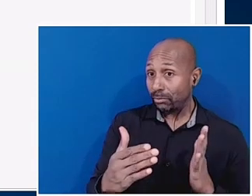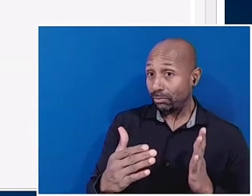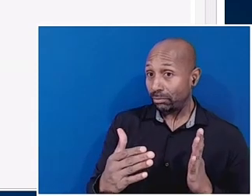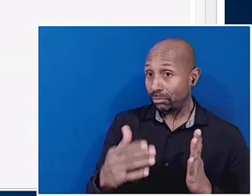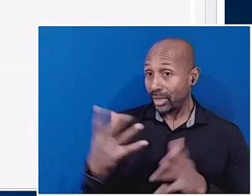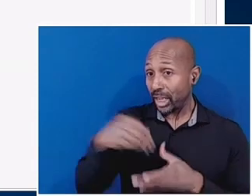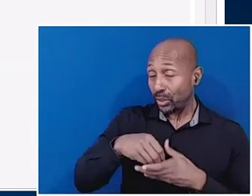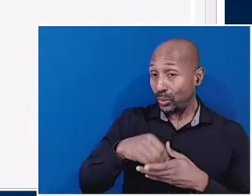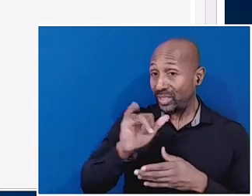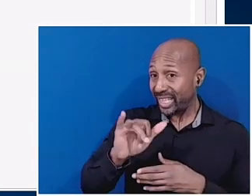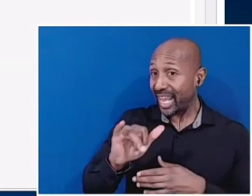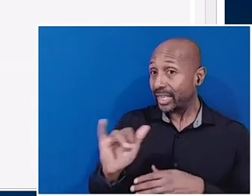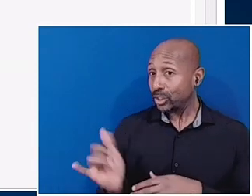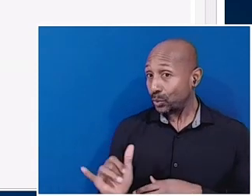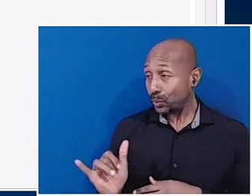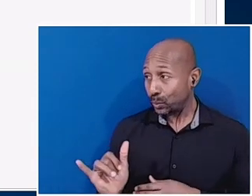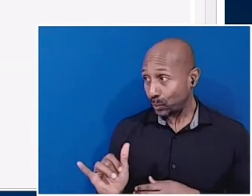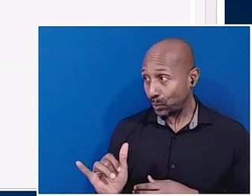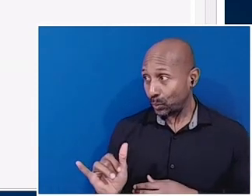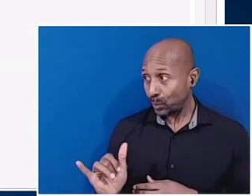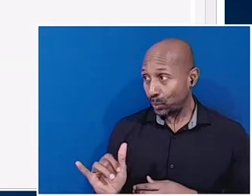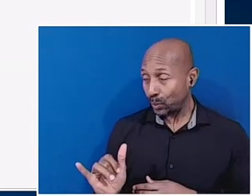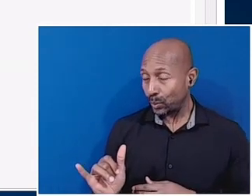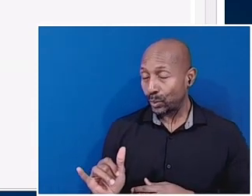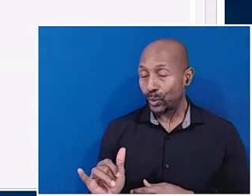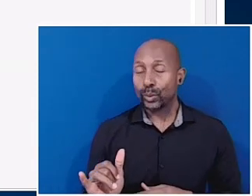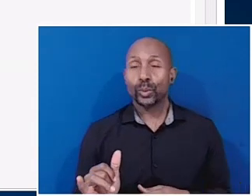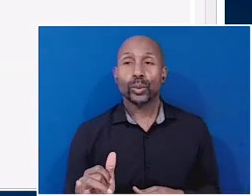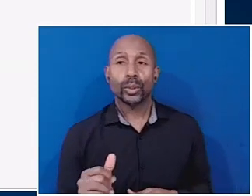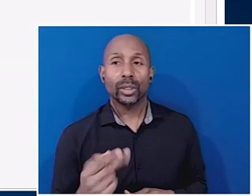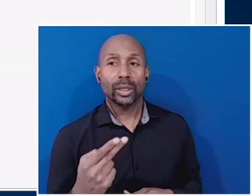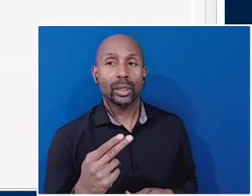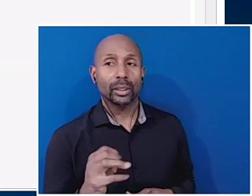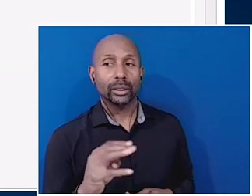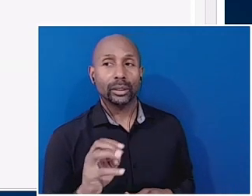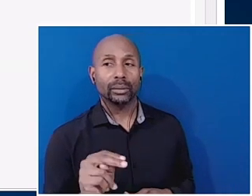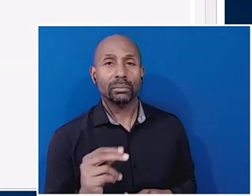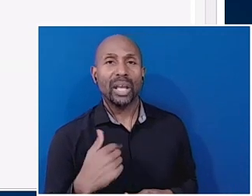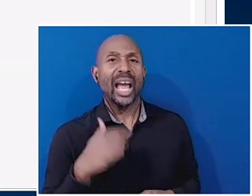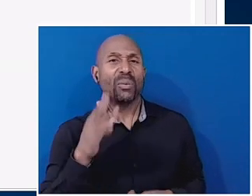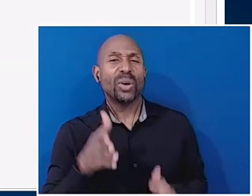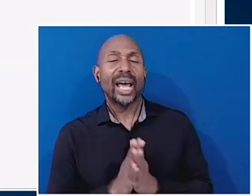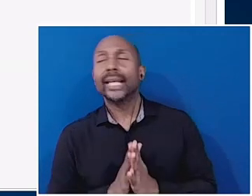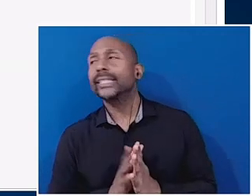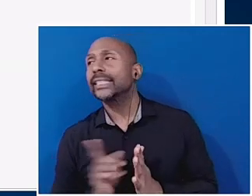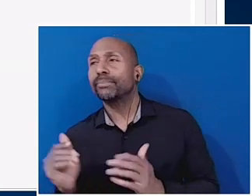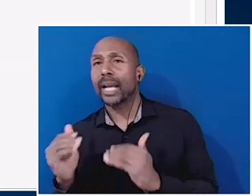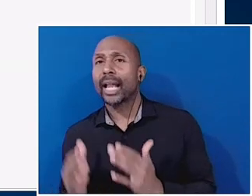Yeah. I'm probably gonna ask either, you know, Dave or Donna to come on.